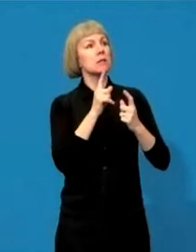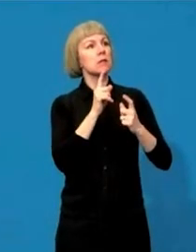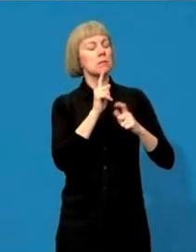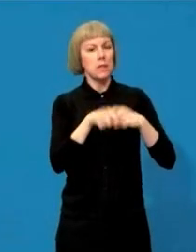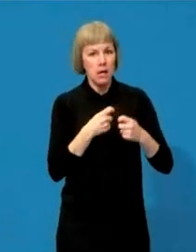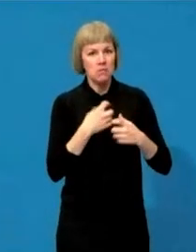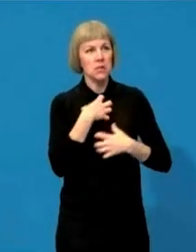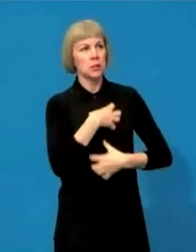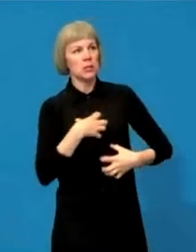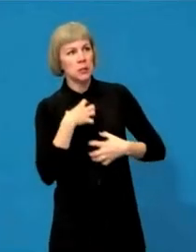swear at teachers and all of those sort of things.